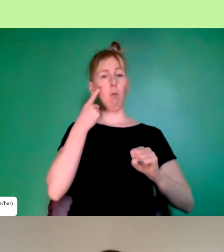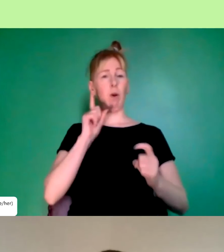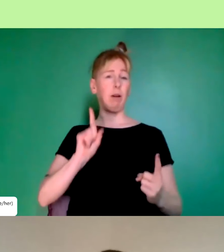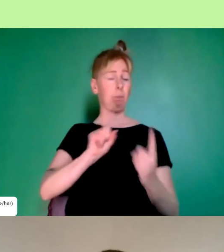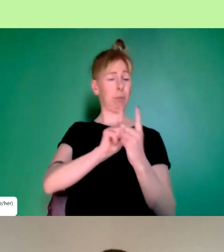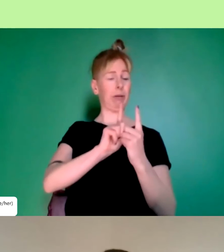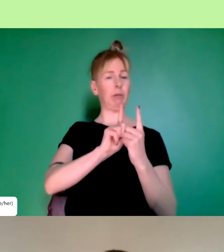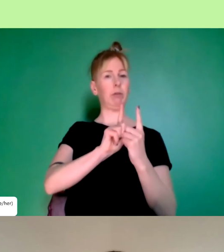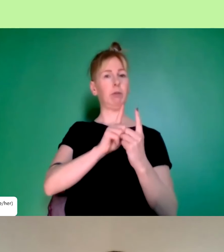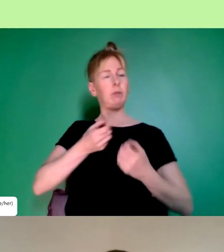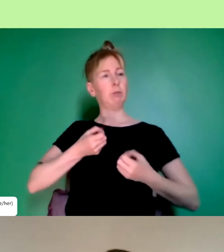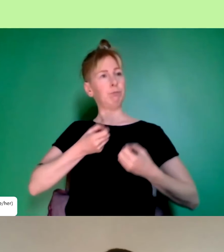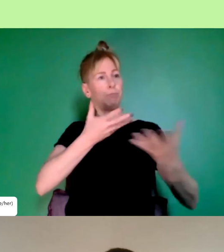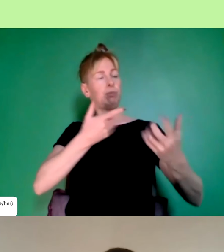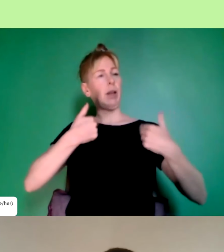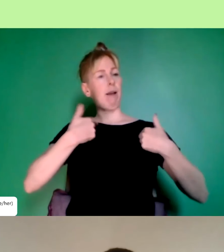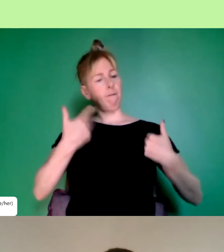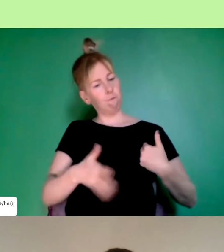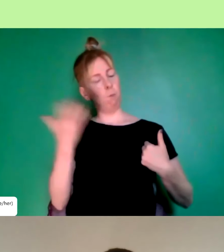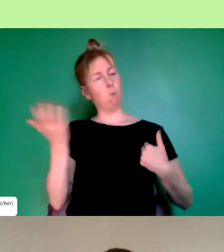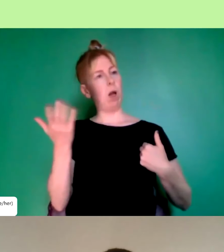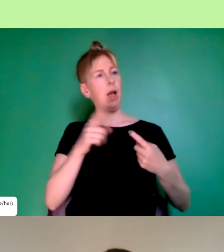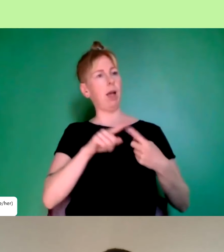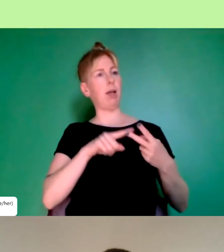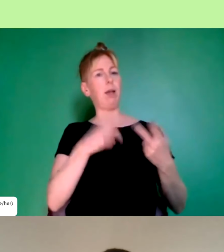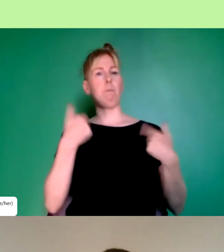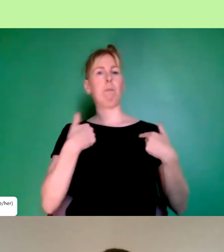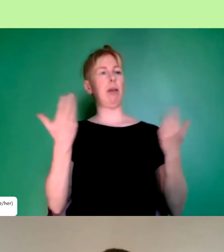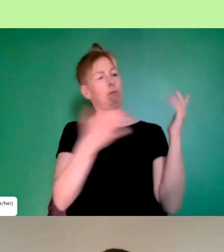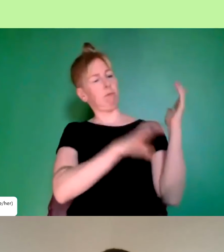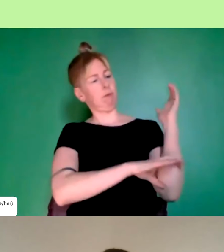world. You know, it's one way to, you know, I mean, I don't like this, I don't usually use